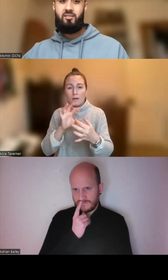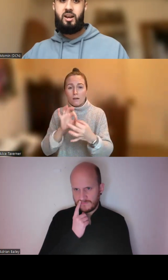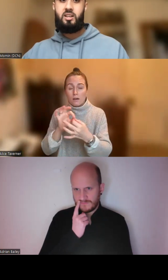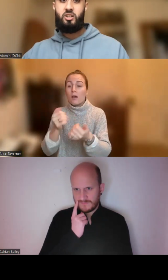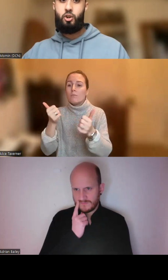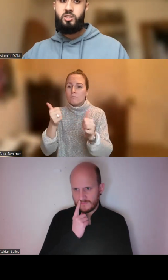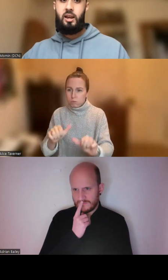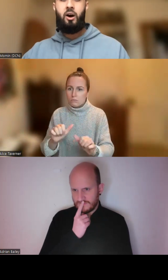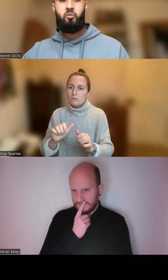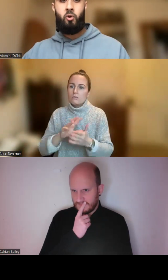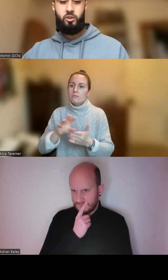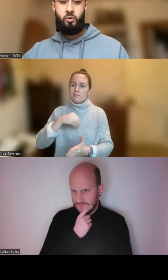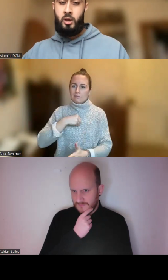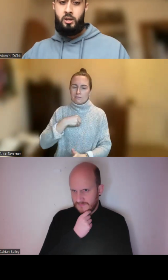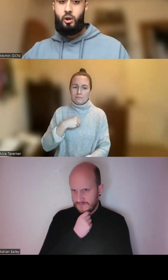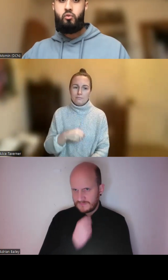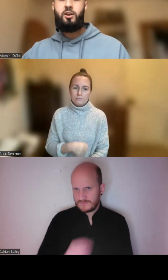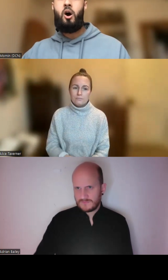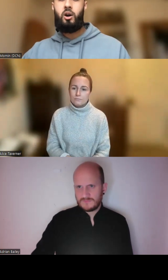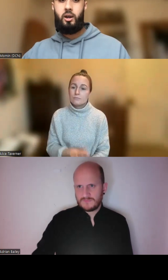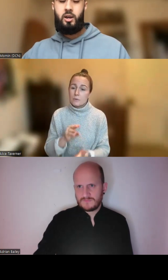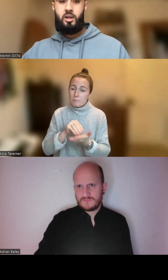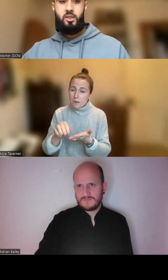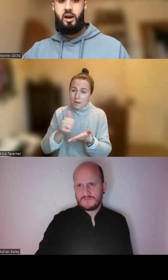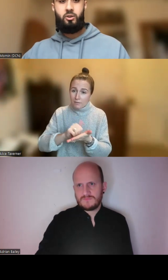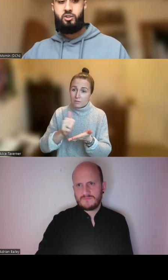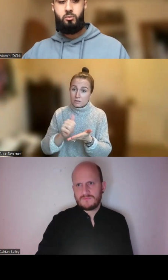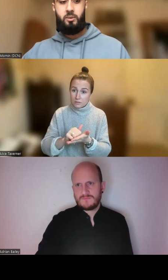advertising does allow for you to retarget that consumer.